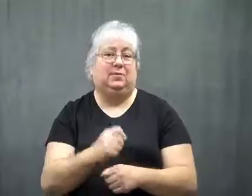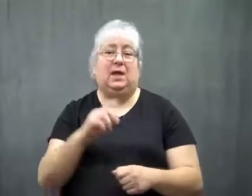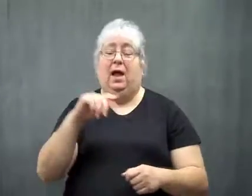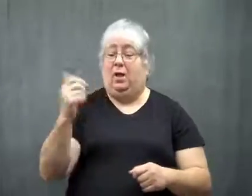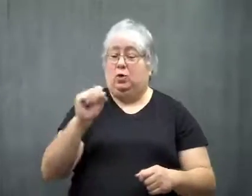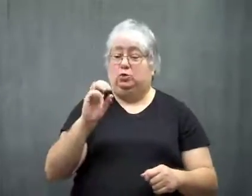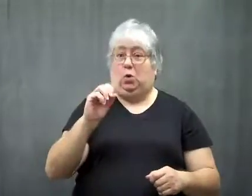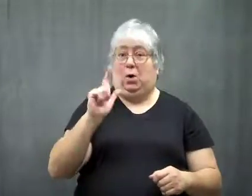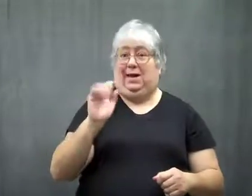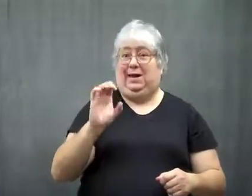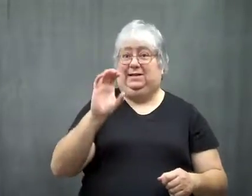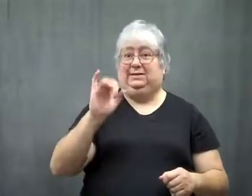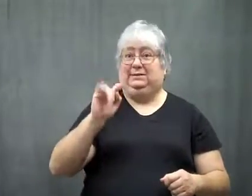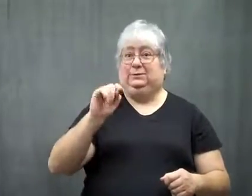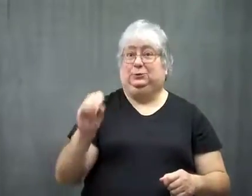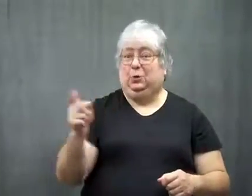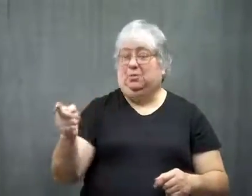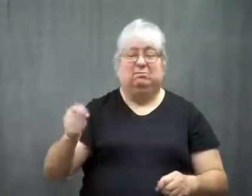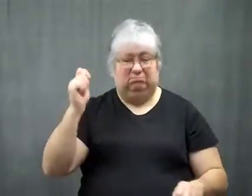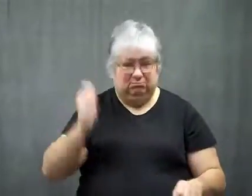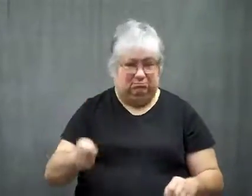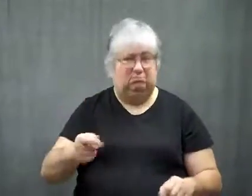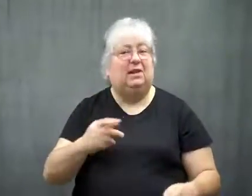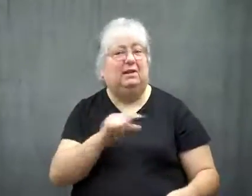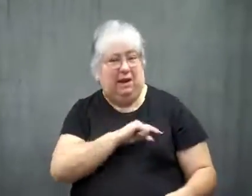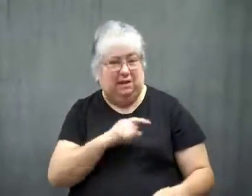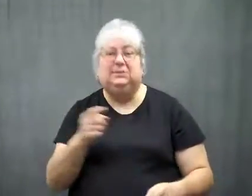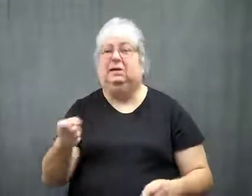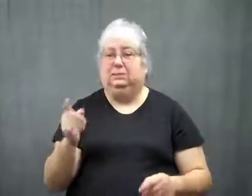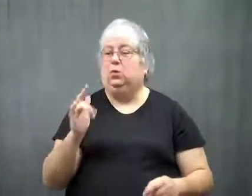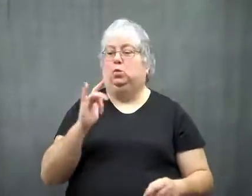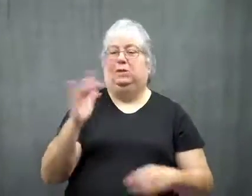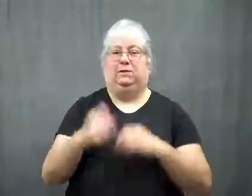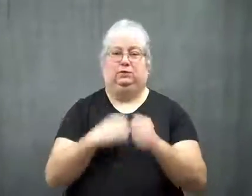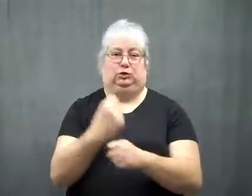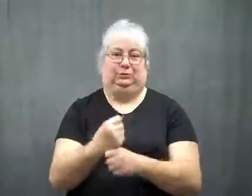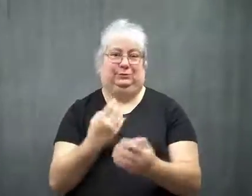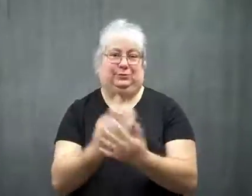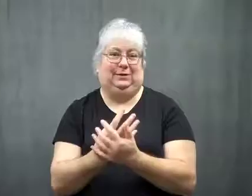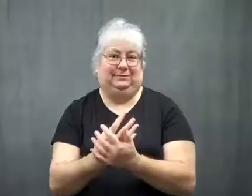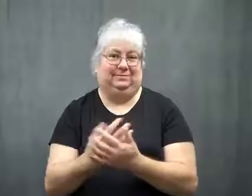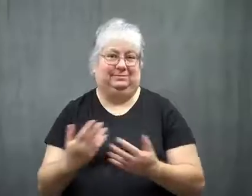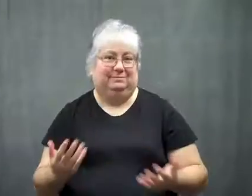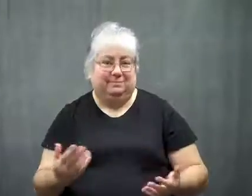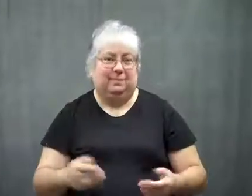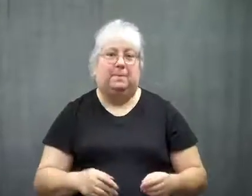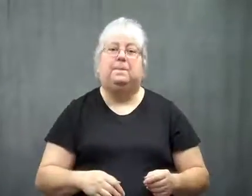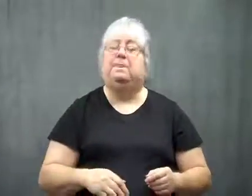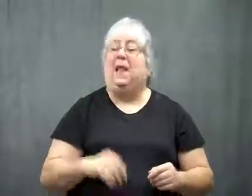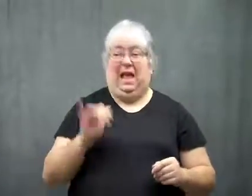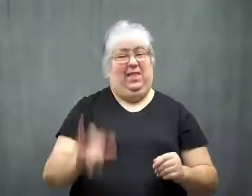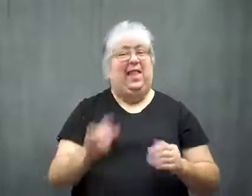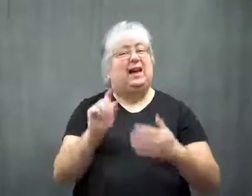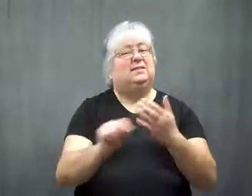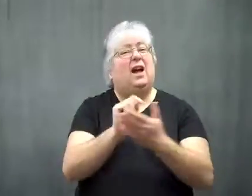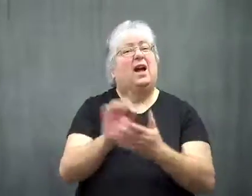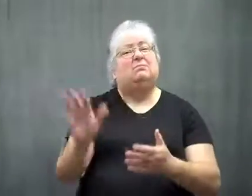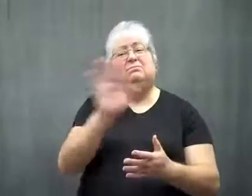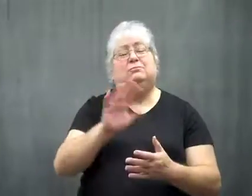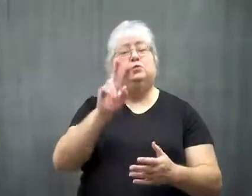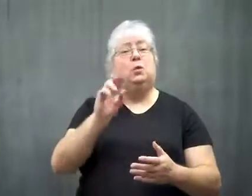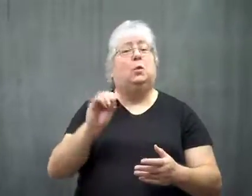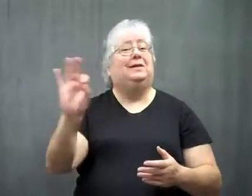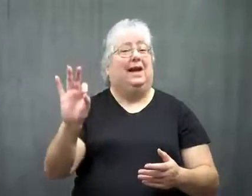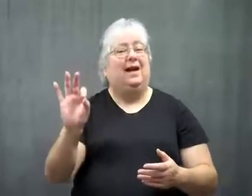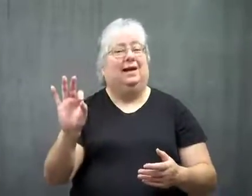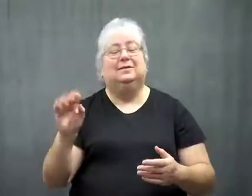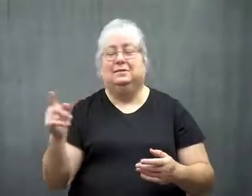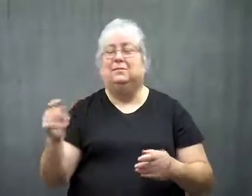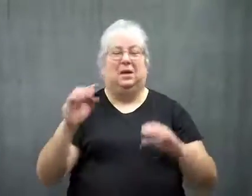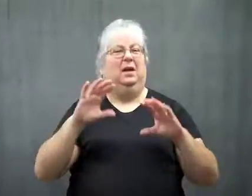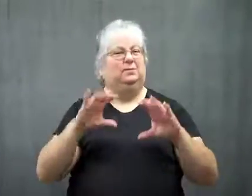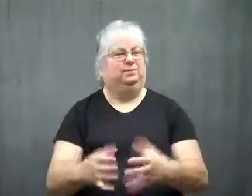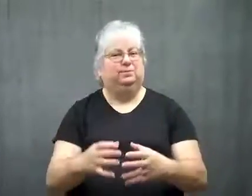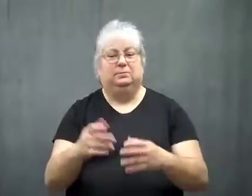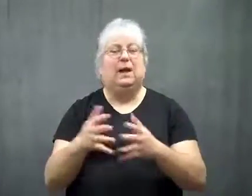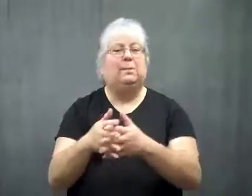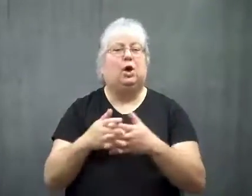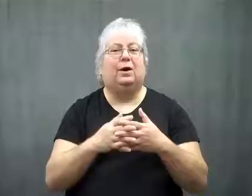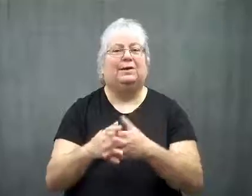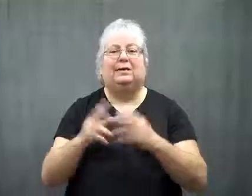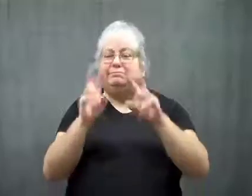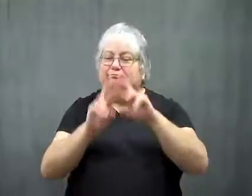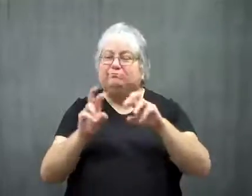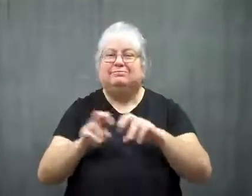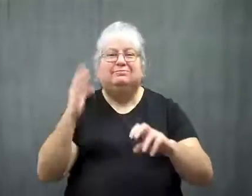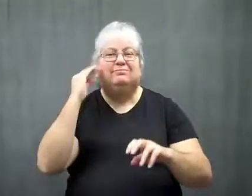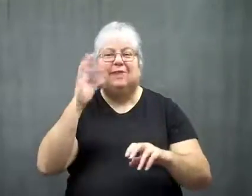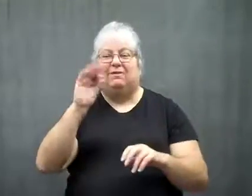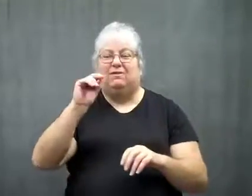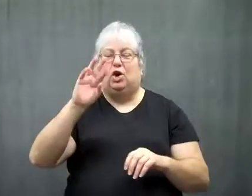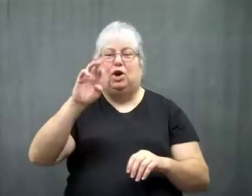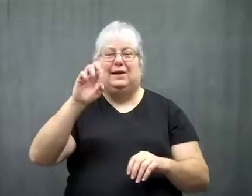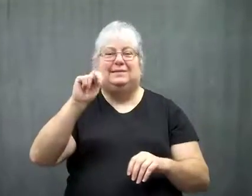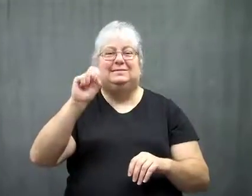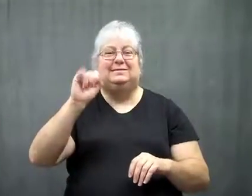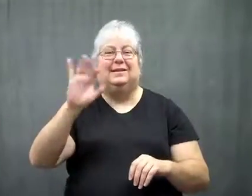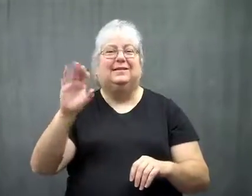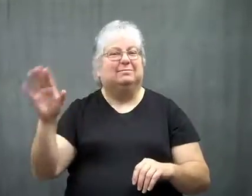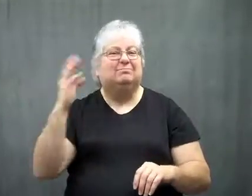Sollecito was convicted of the same charges and sentenced to 25 years.